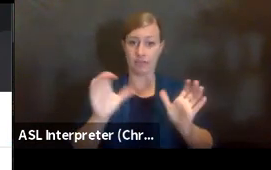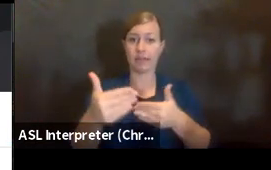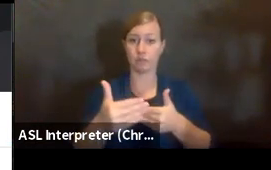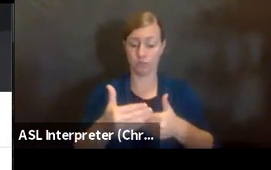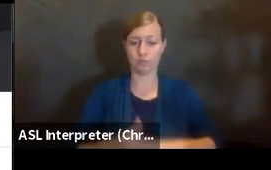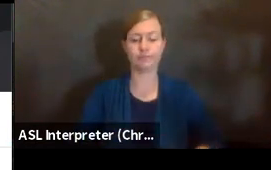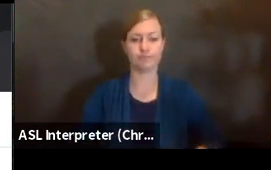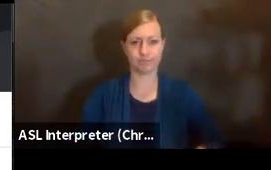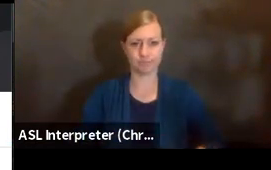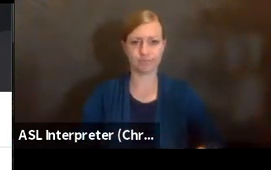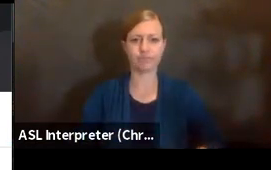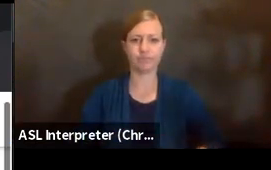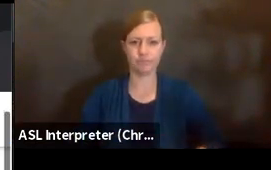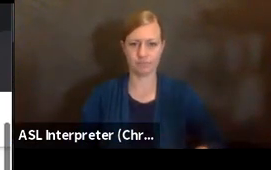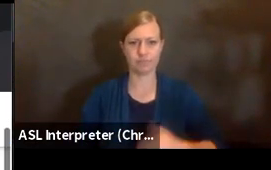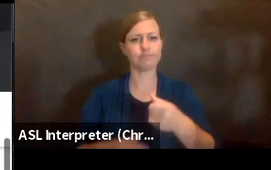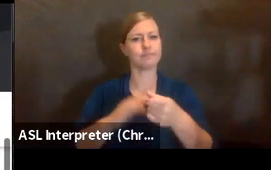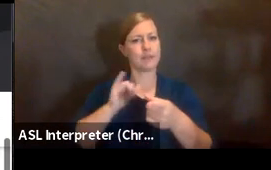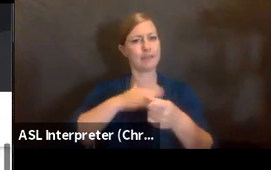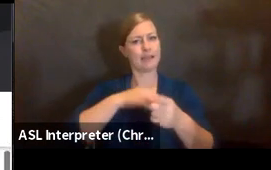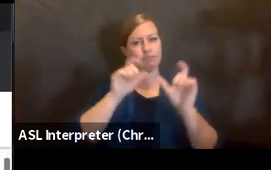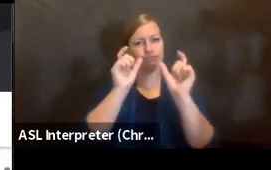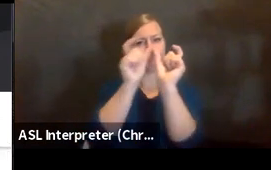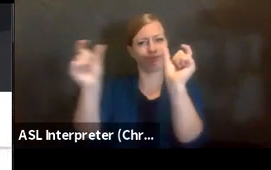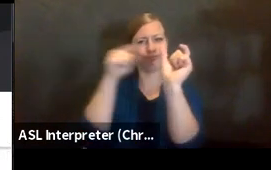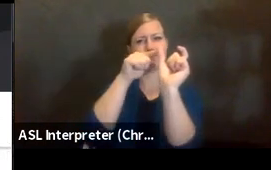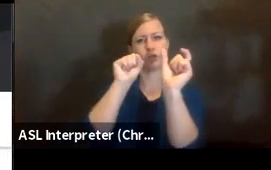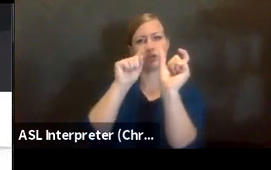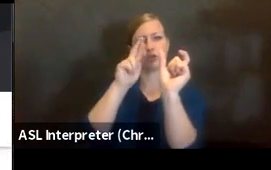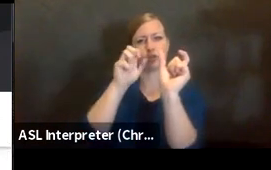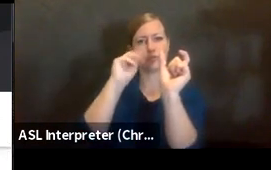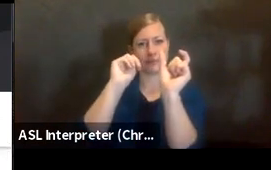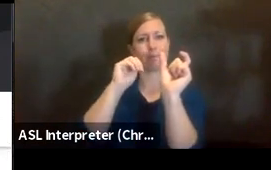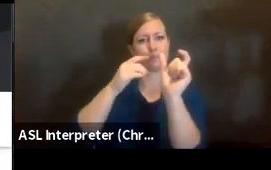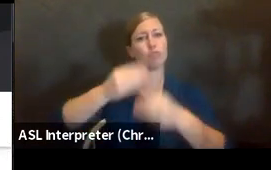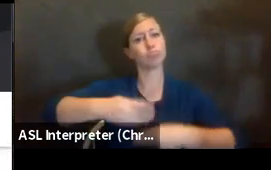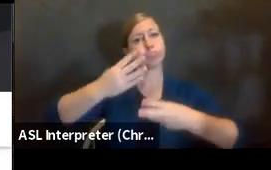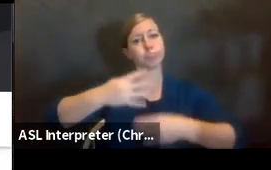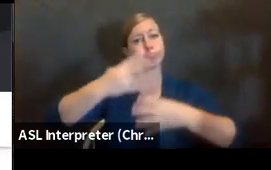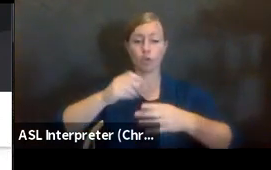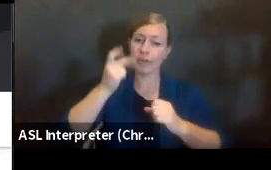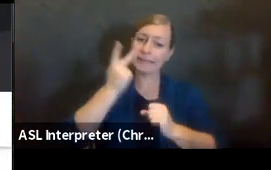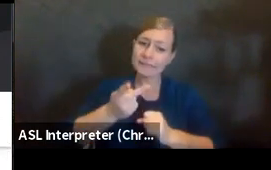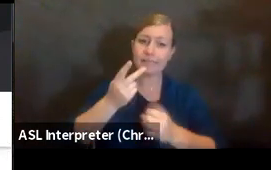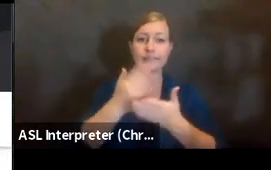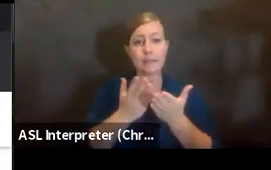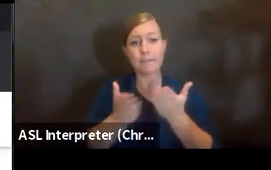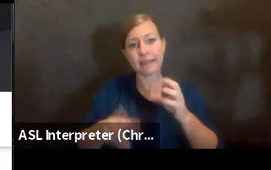Katherine Livick - ESD 112: and I'm back here in my stream. So you can see that some things have been added. I have a little bit of an upcoming a